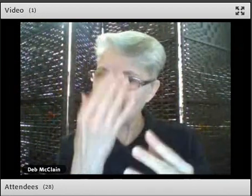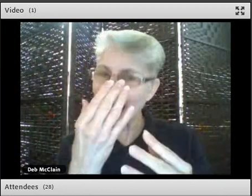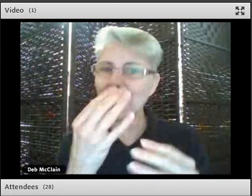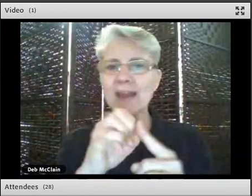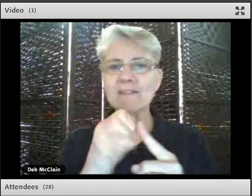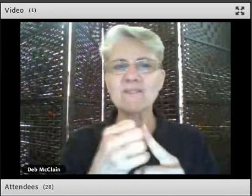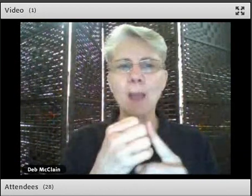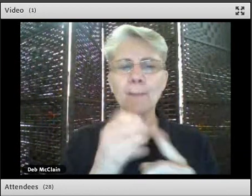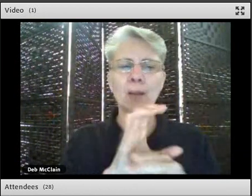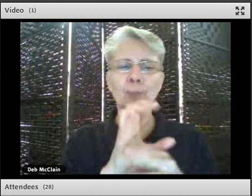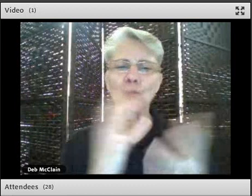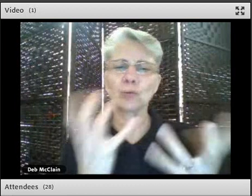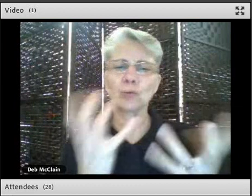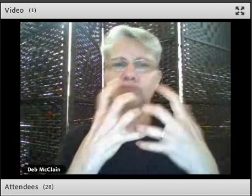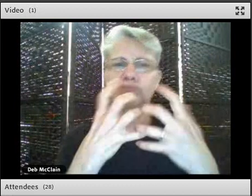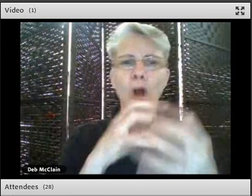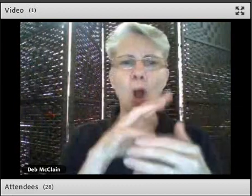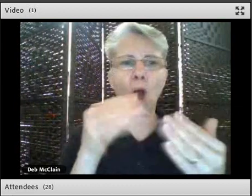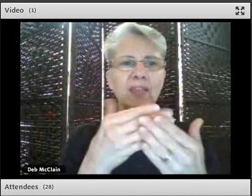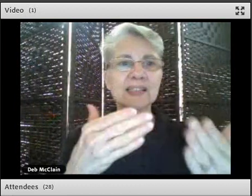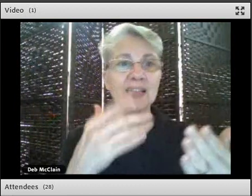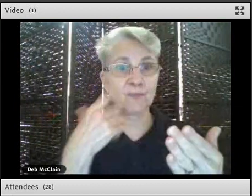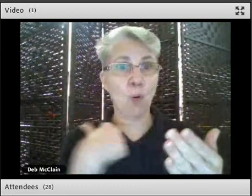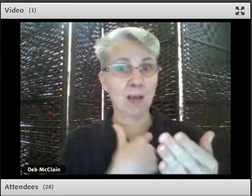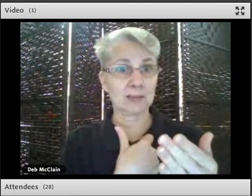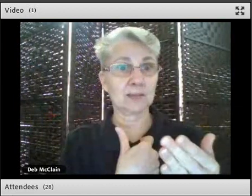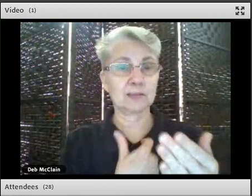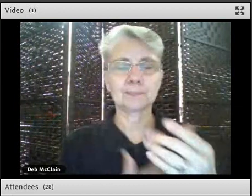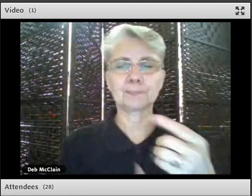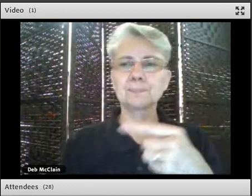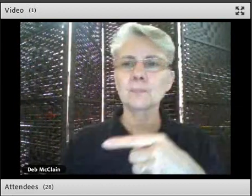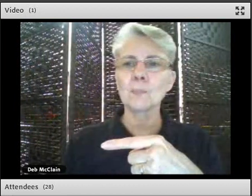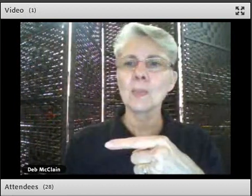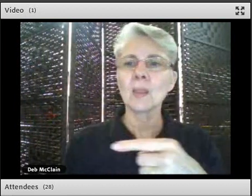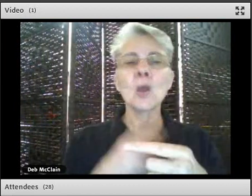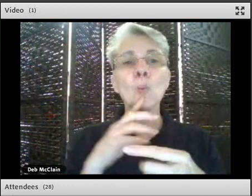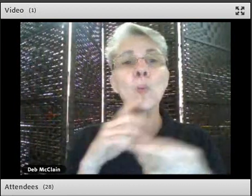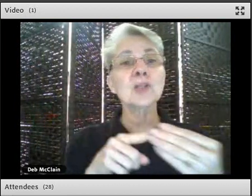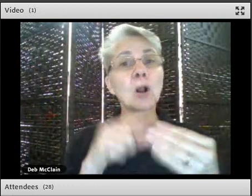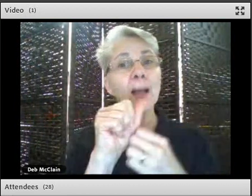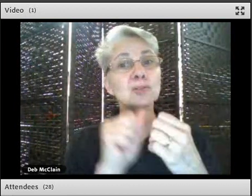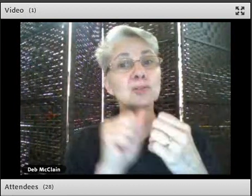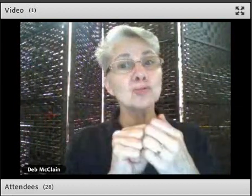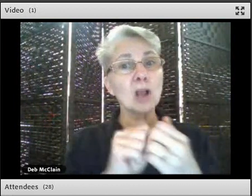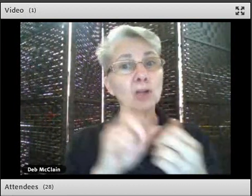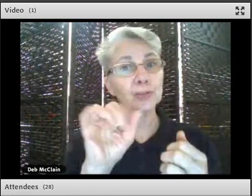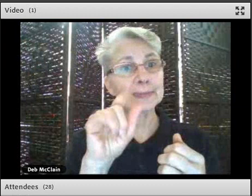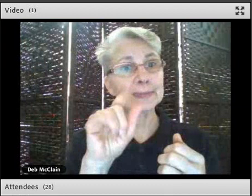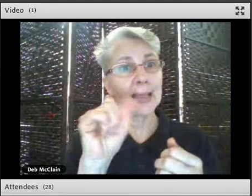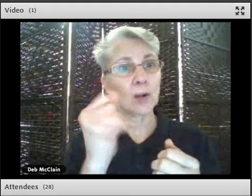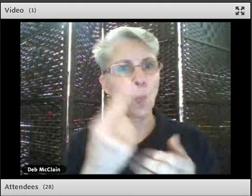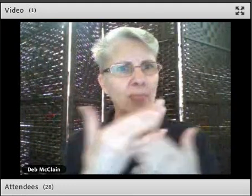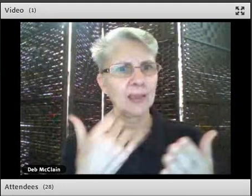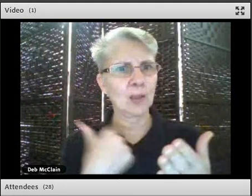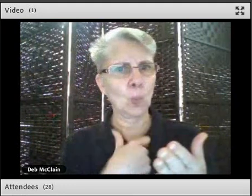one of the things that we sometimes need to do is create a relationship to a related work or expression.